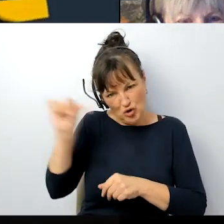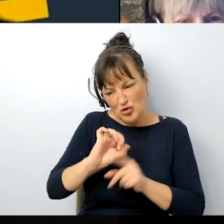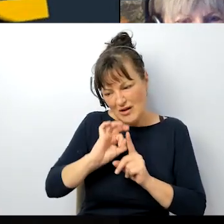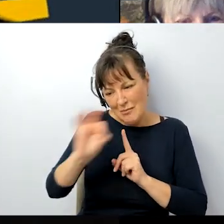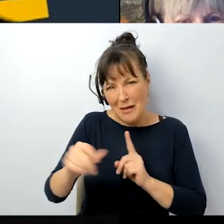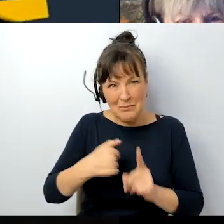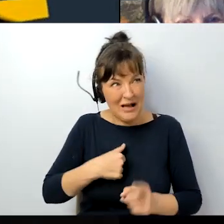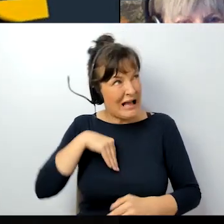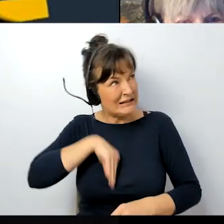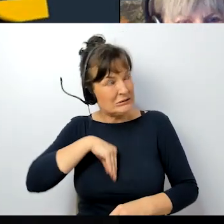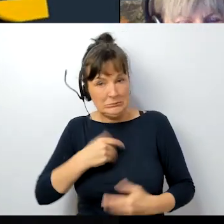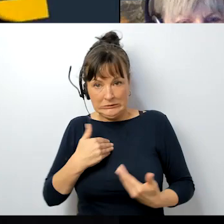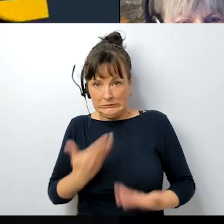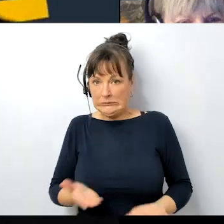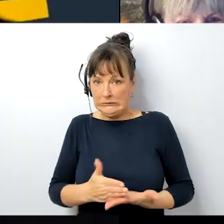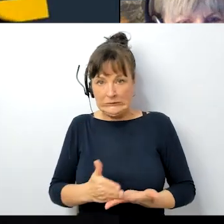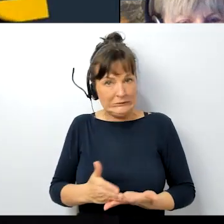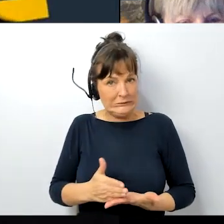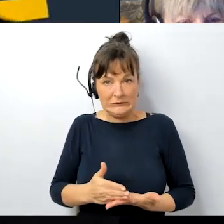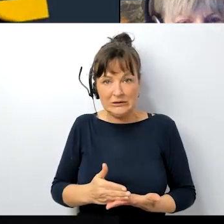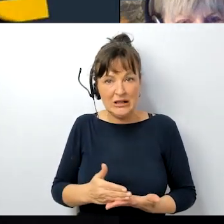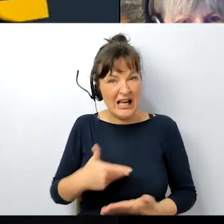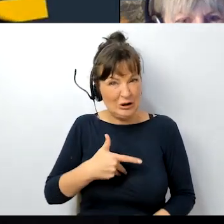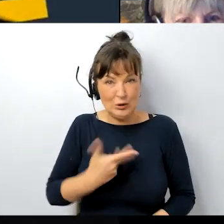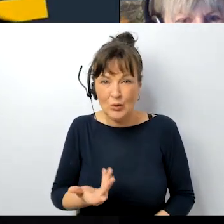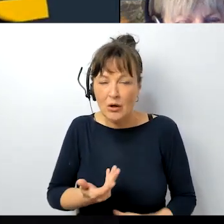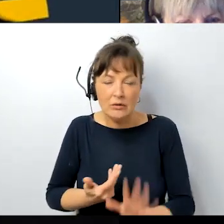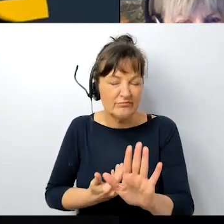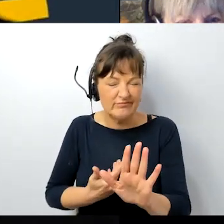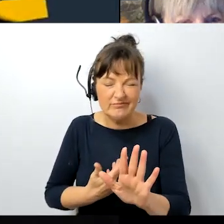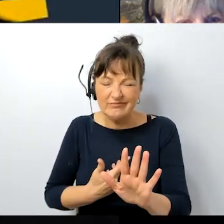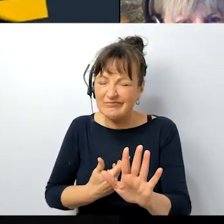parent or carer says that I should do this, but I don't really know if that's what I want to do.